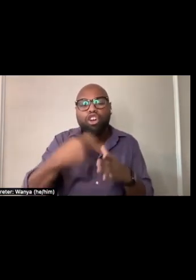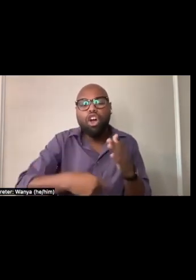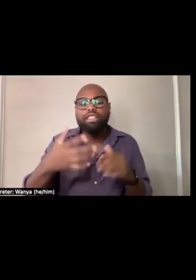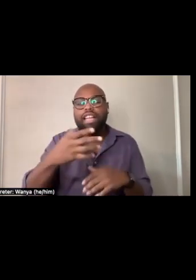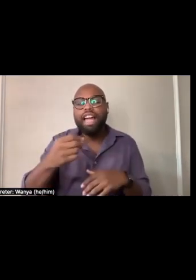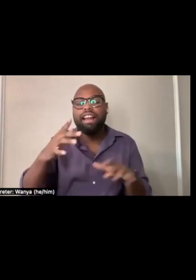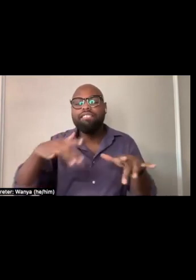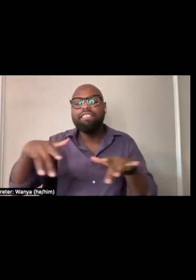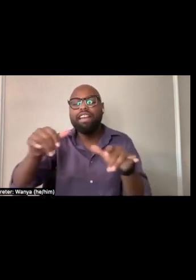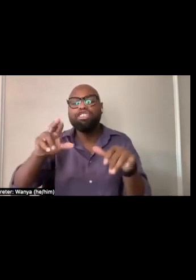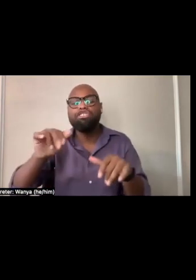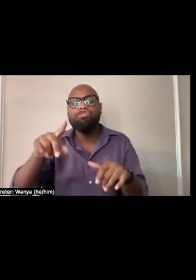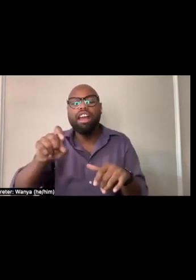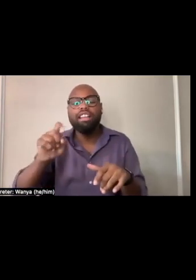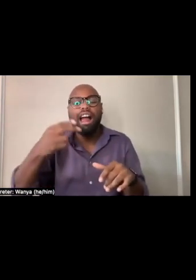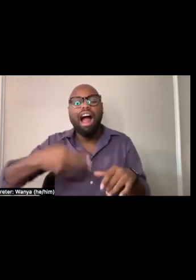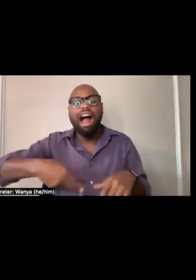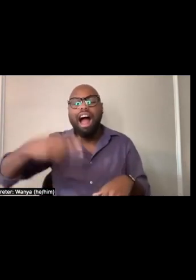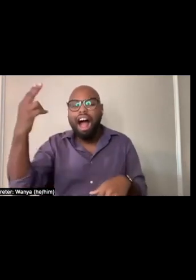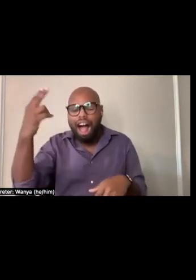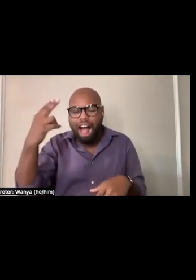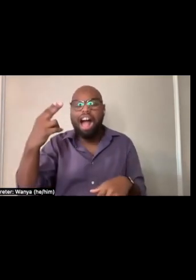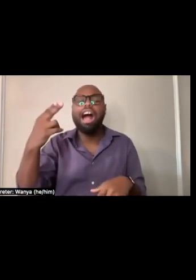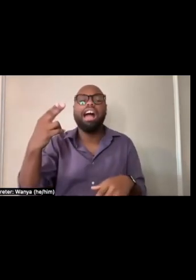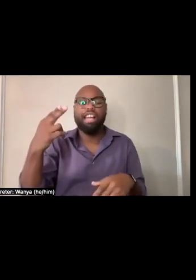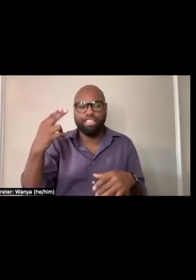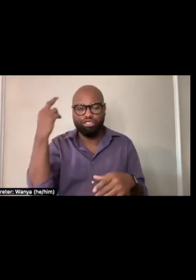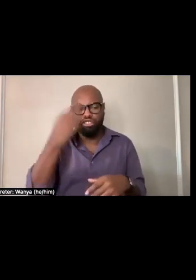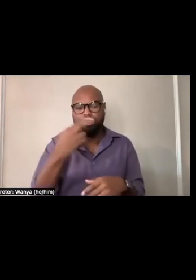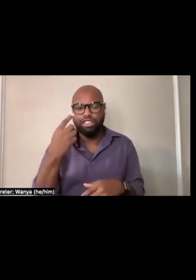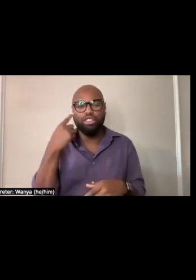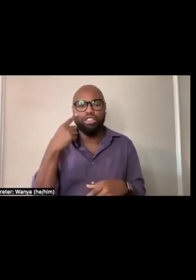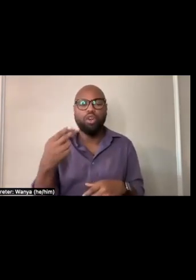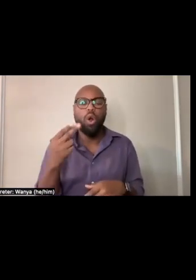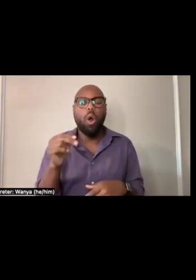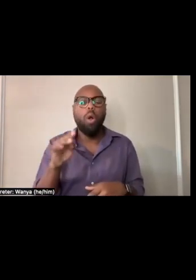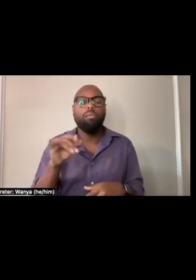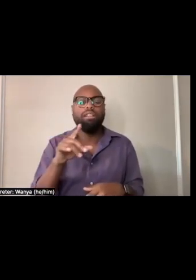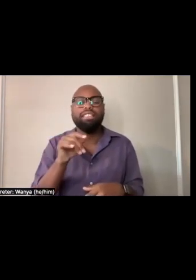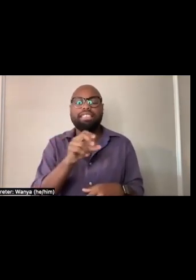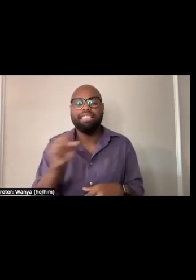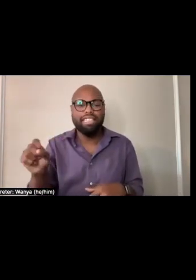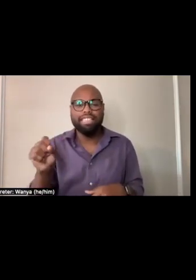homelessness across the board in virtually every city. Studies, some recent,